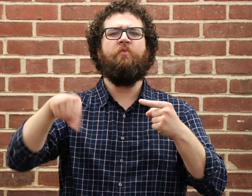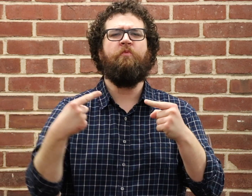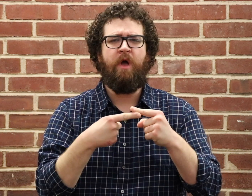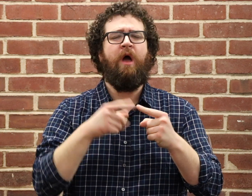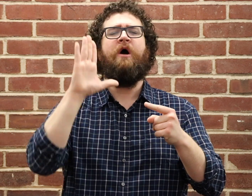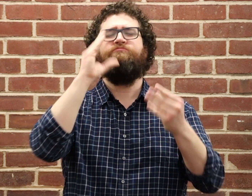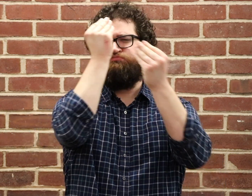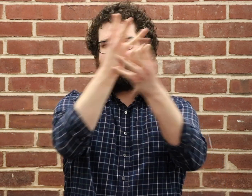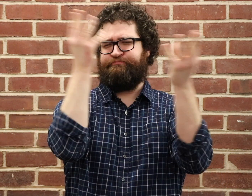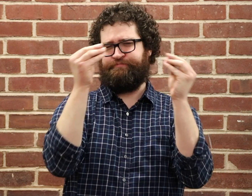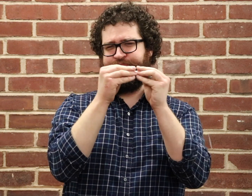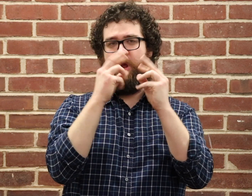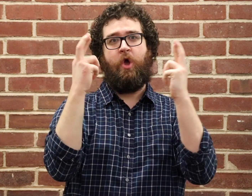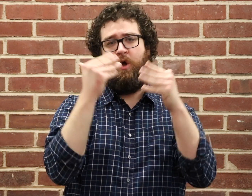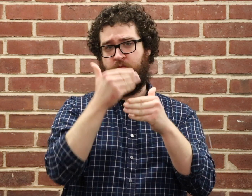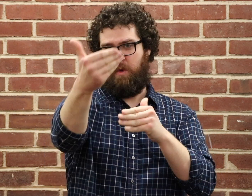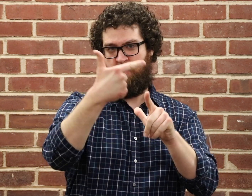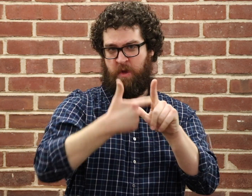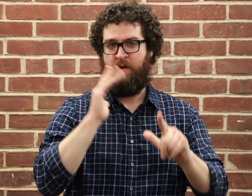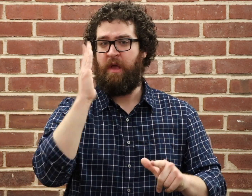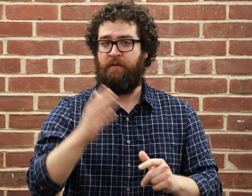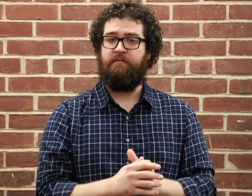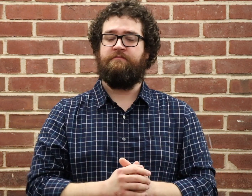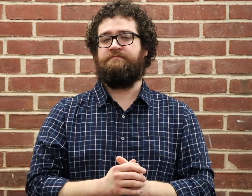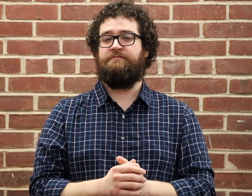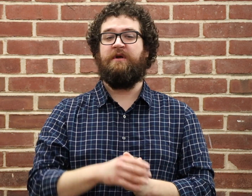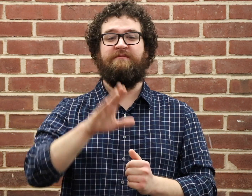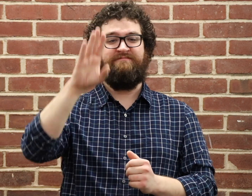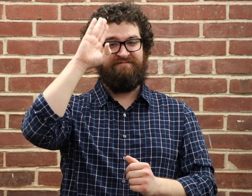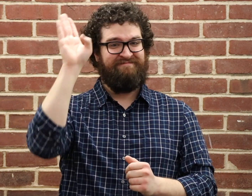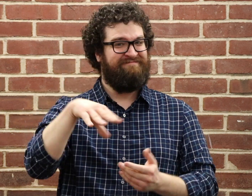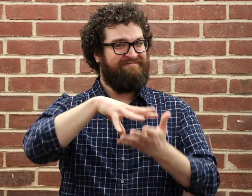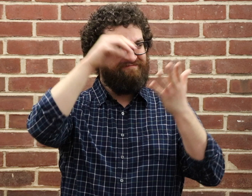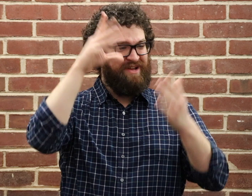probably begin next month so stay tuned for information about that. Our students